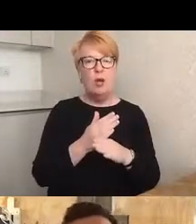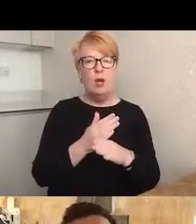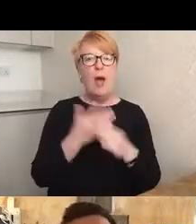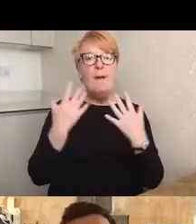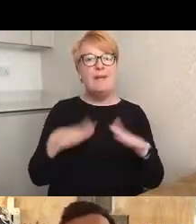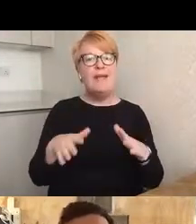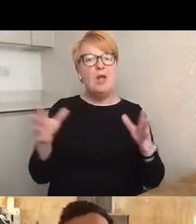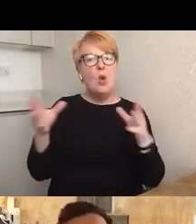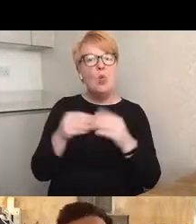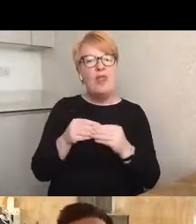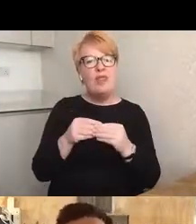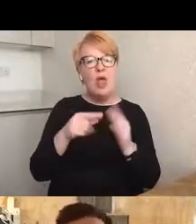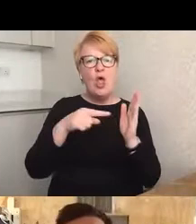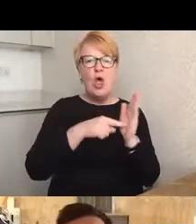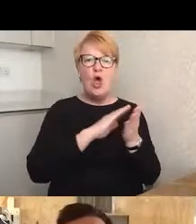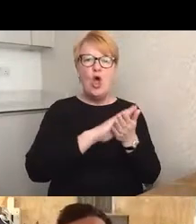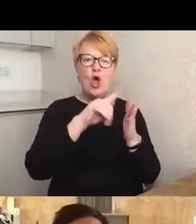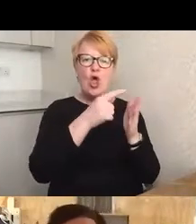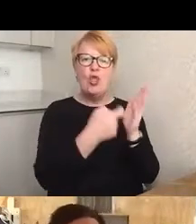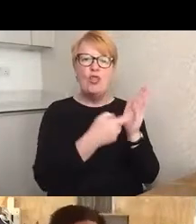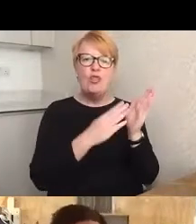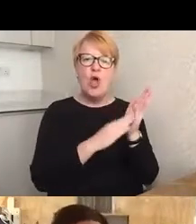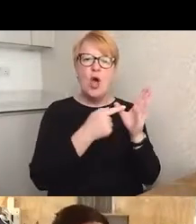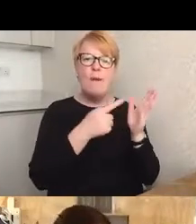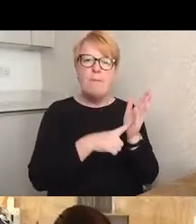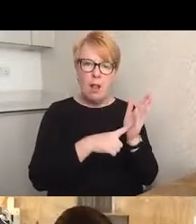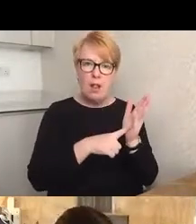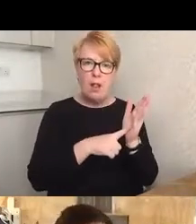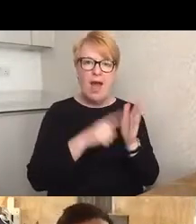And she's given this film. This is just a short clip,